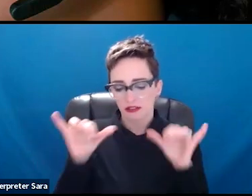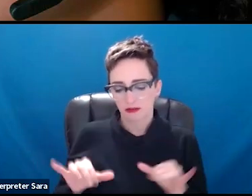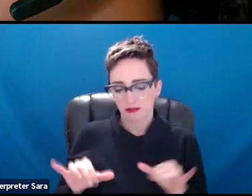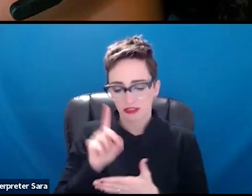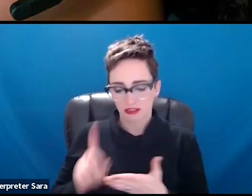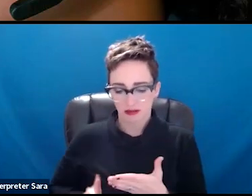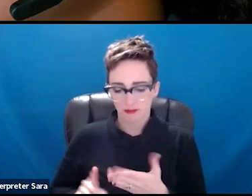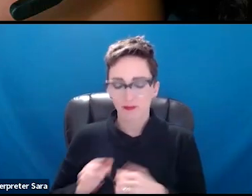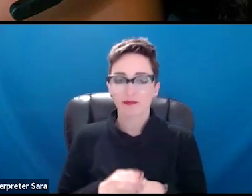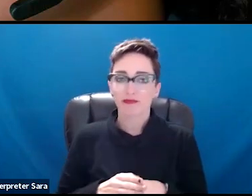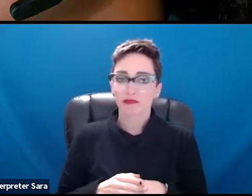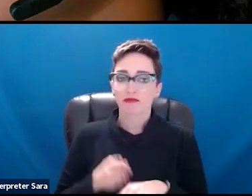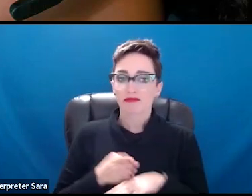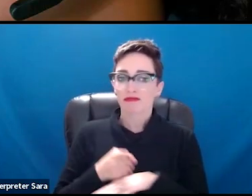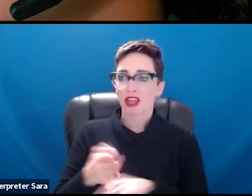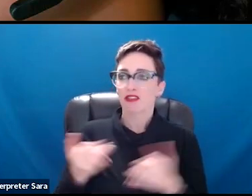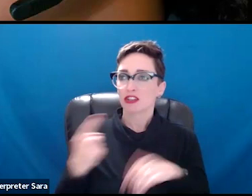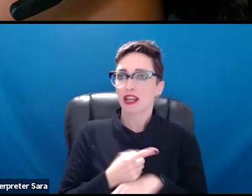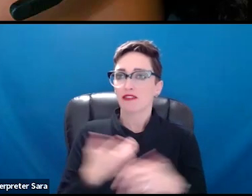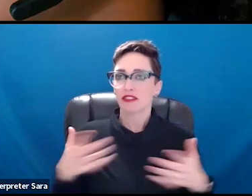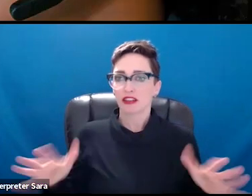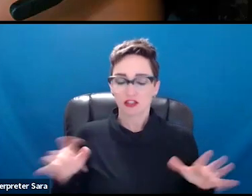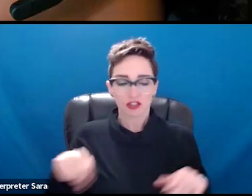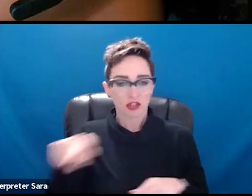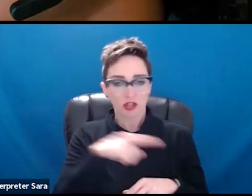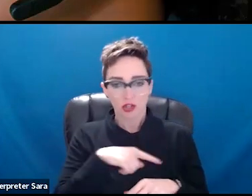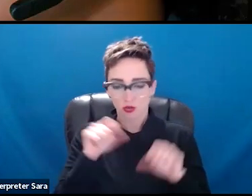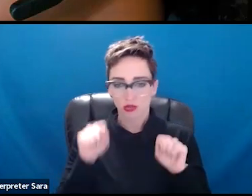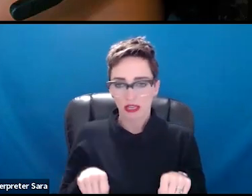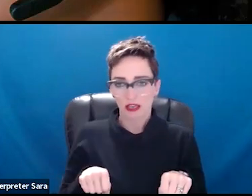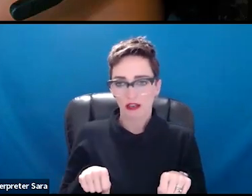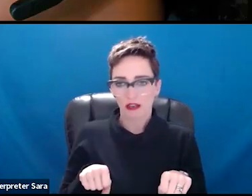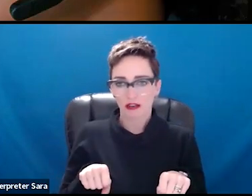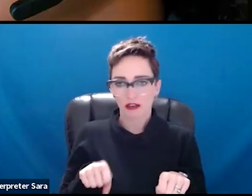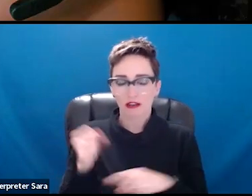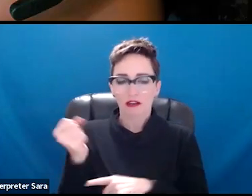After attending this webinar, attendees should be able to understand the impact